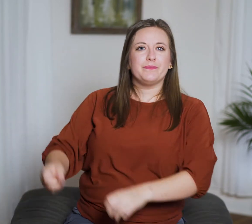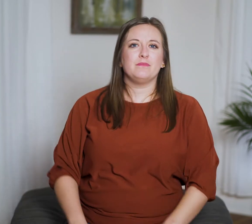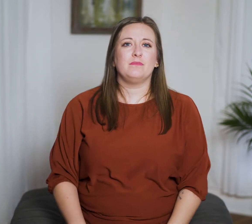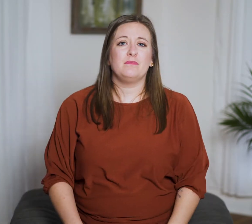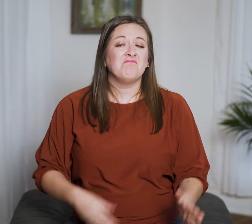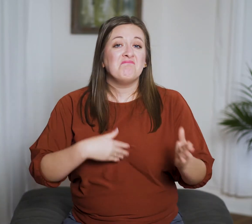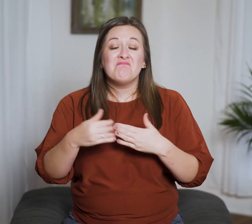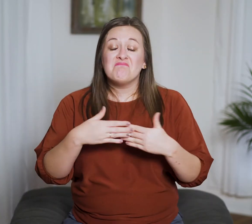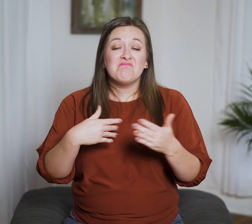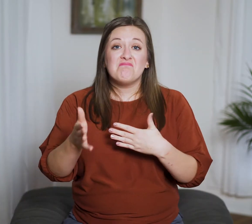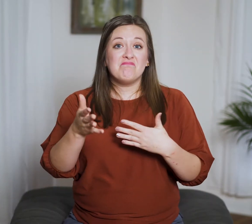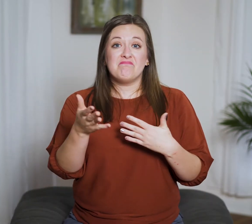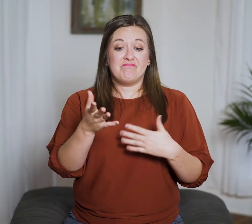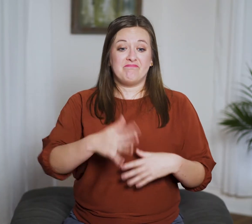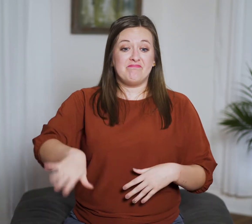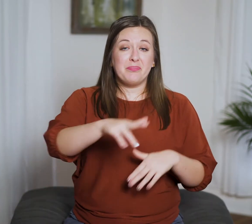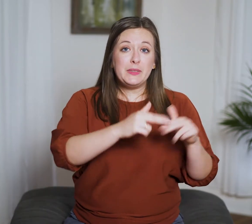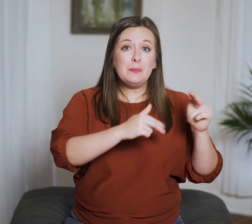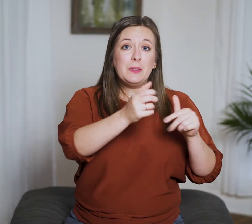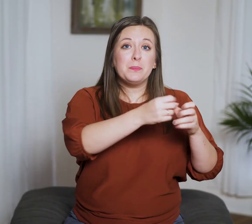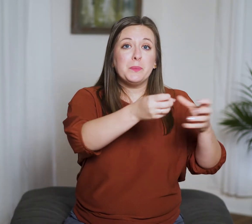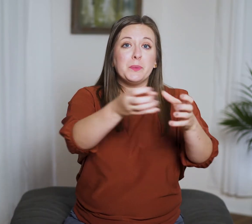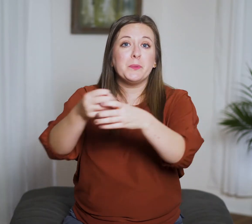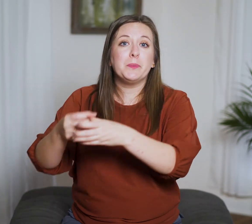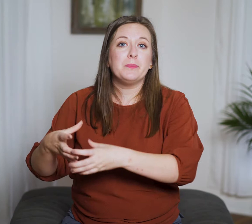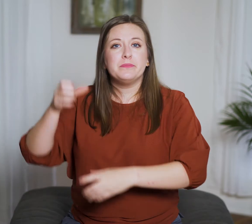Despite all this building,